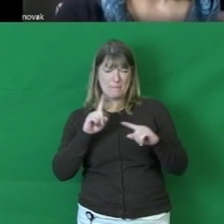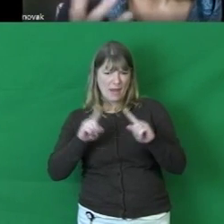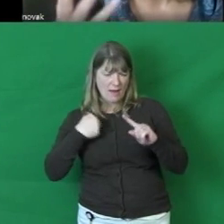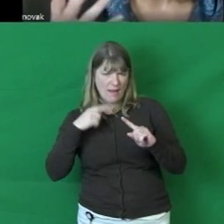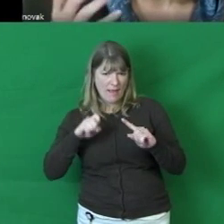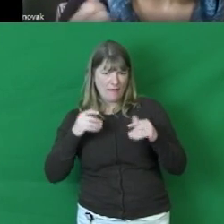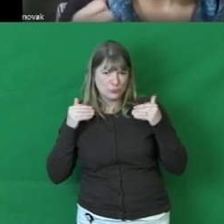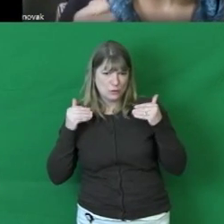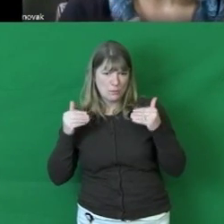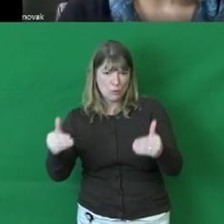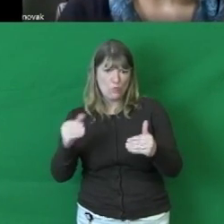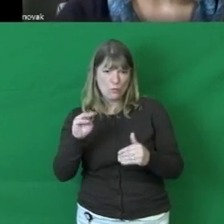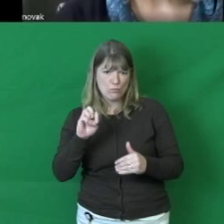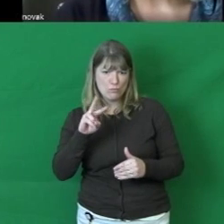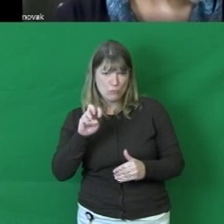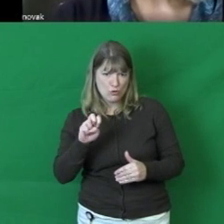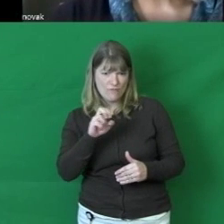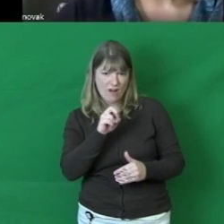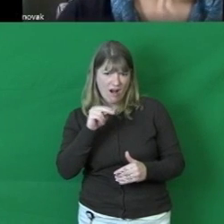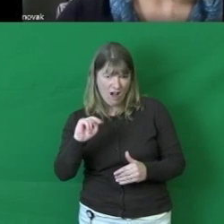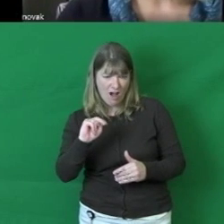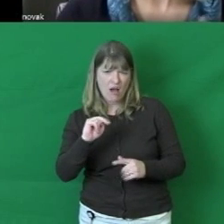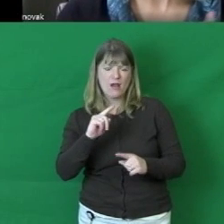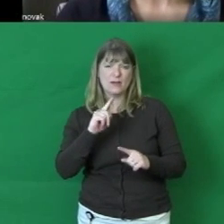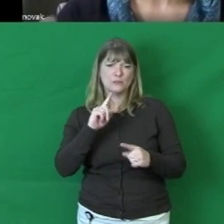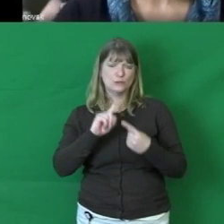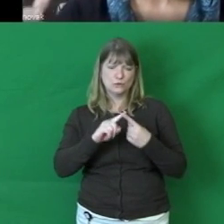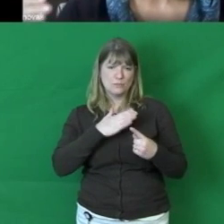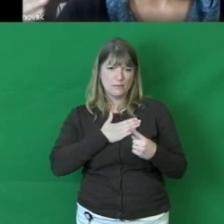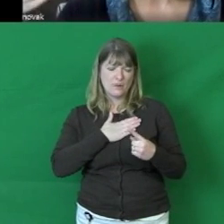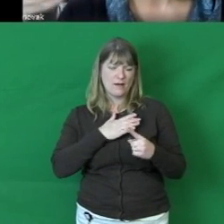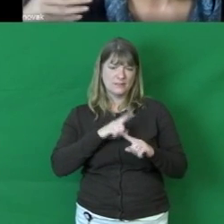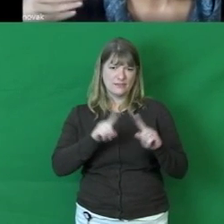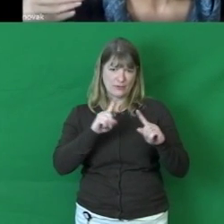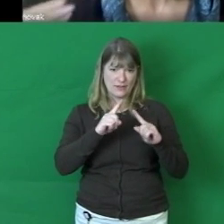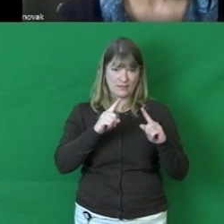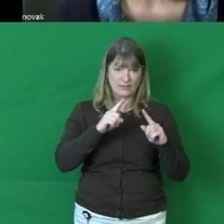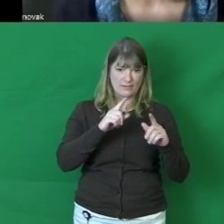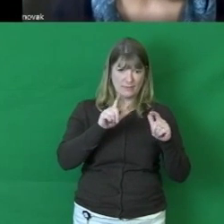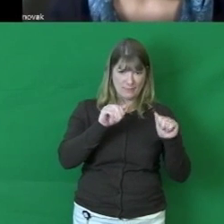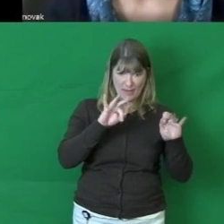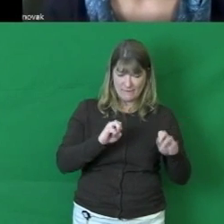Does she literally mean I've got to move into a different house or that I need to proceed